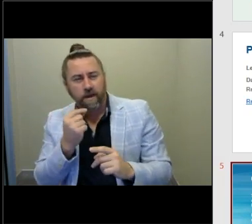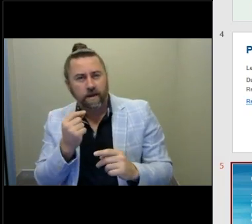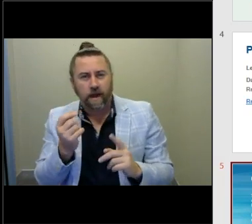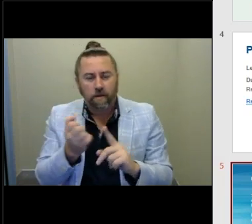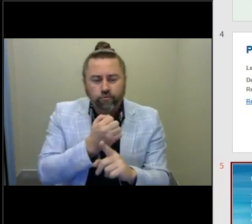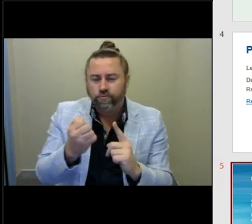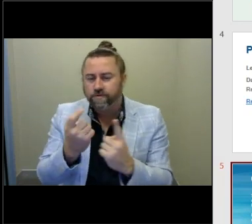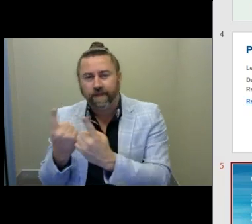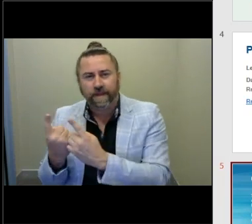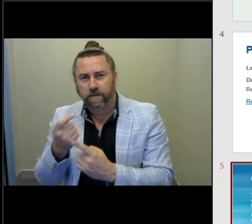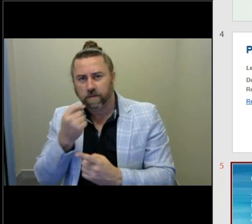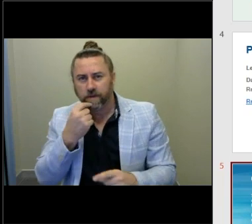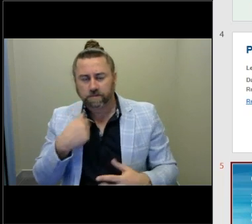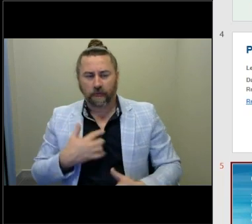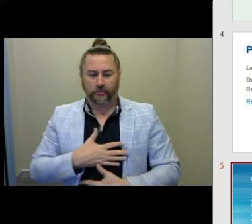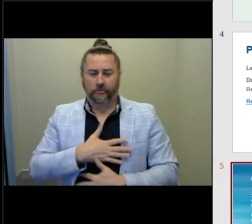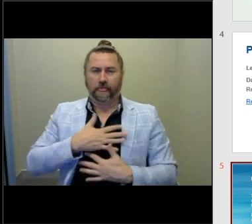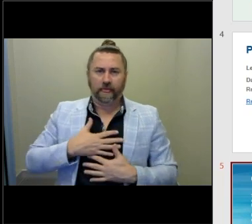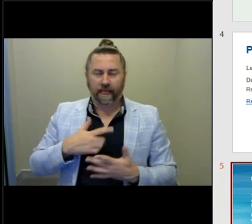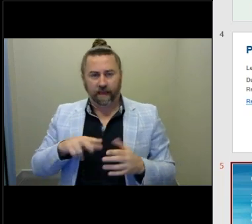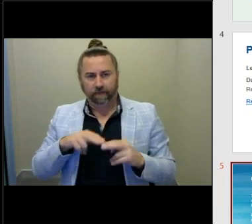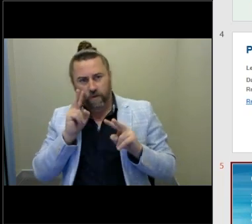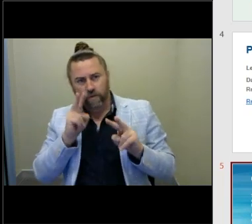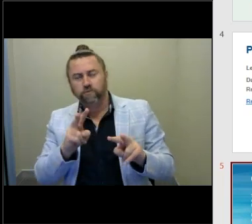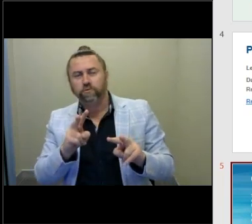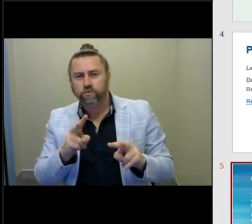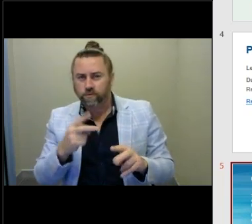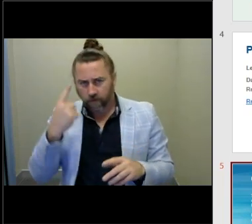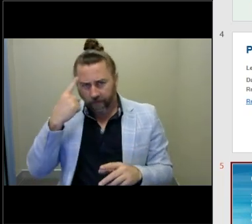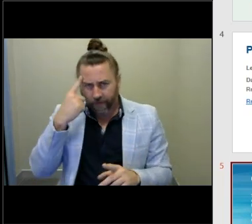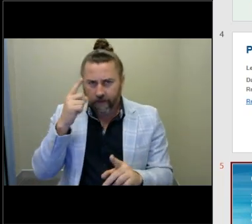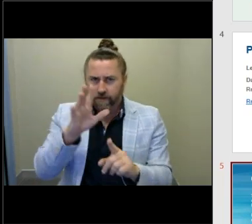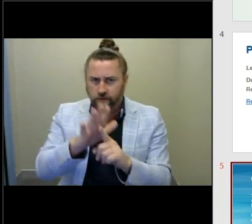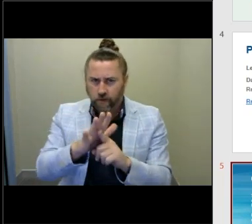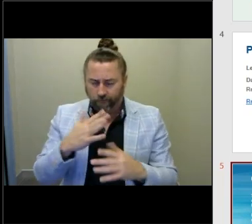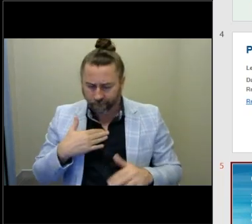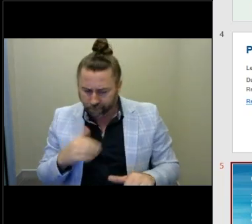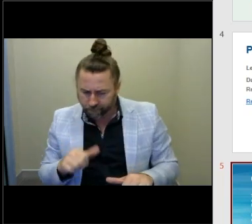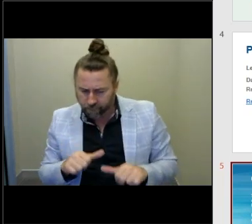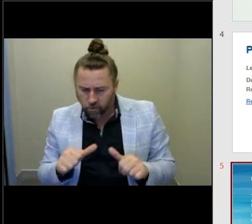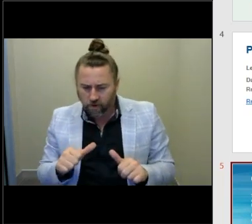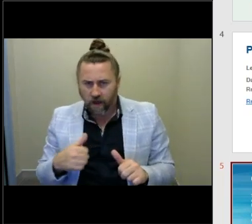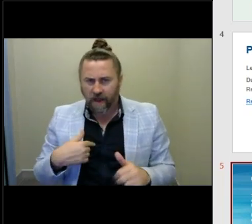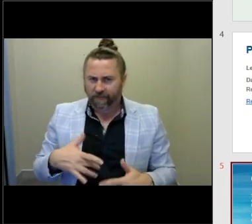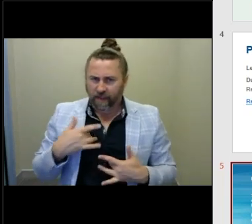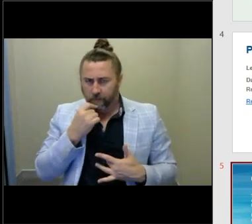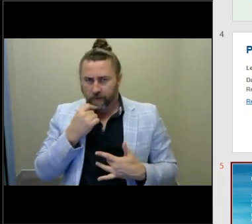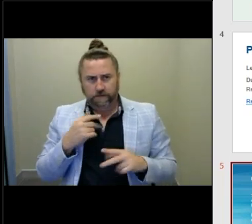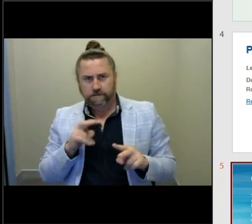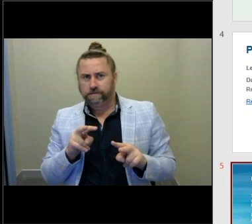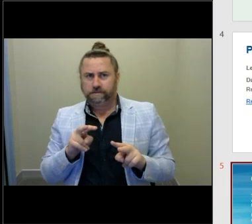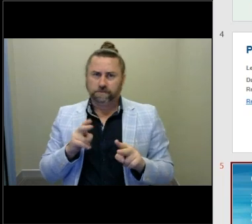So please just consider your own safety and your own wellbeing and if at any point you